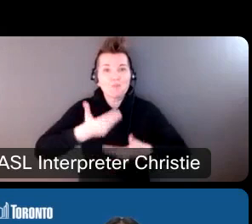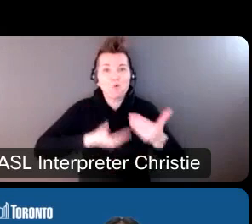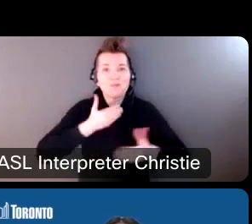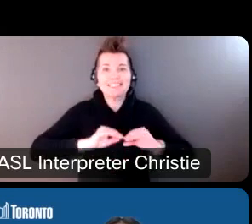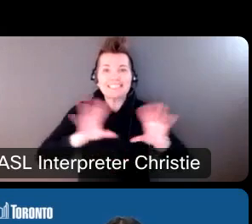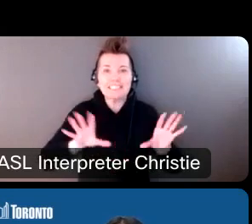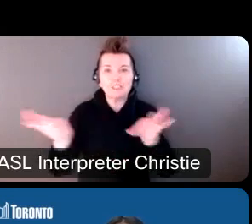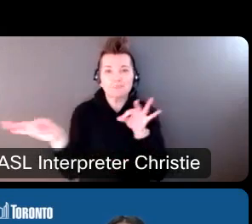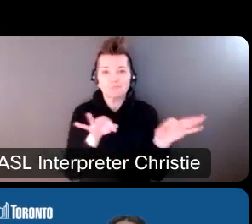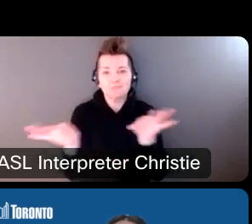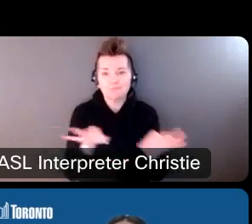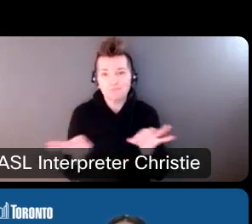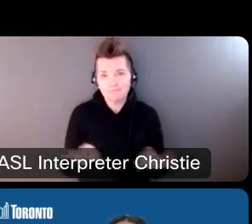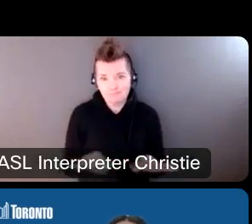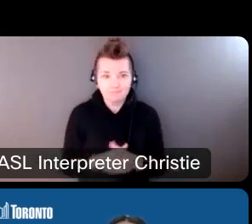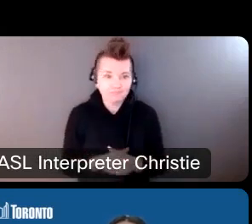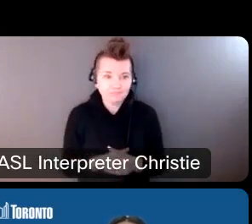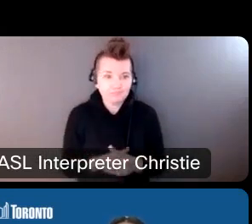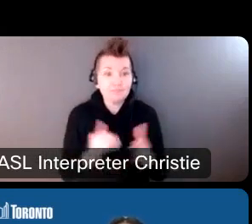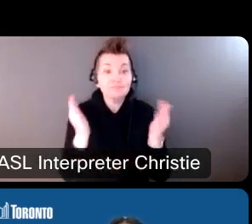Additionally centralized communication platform